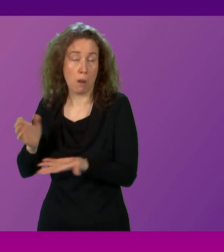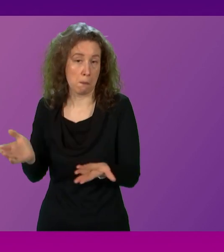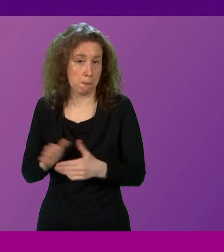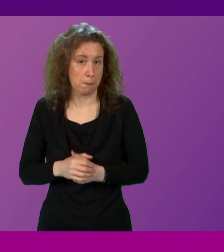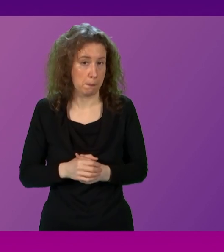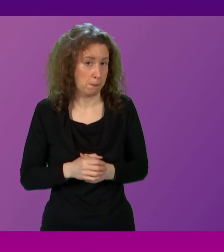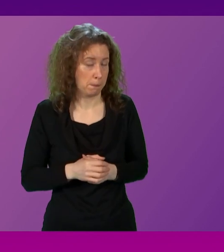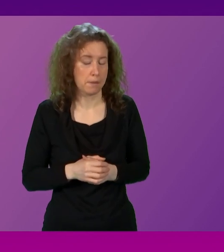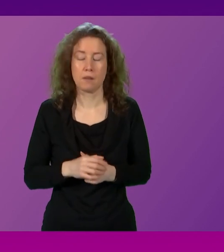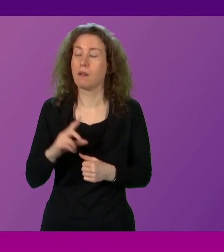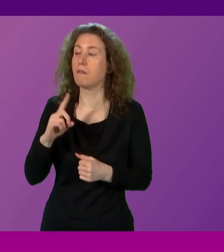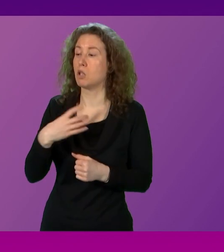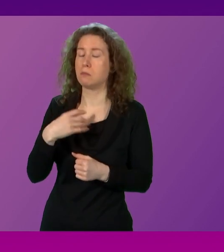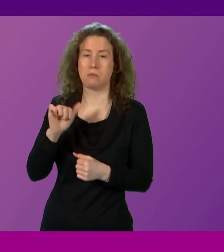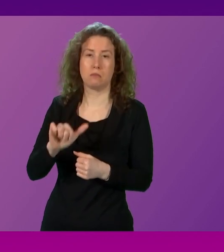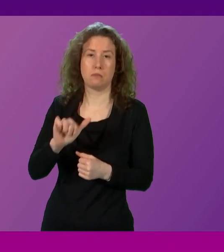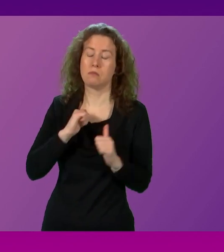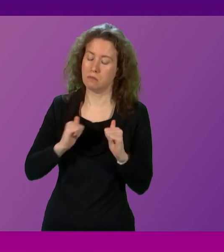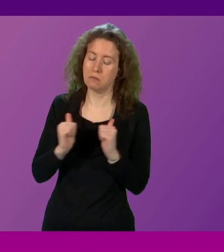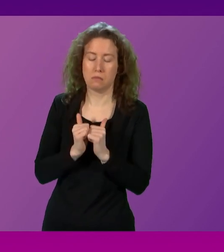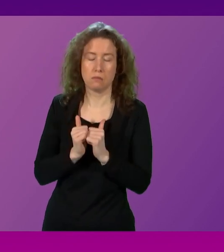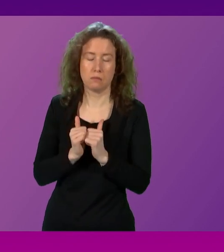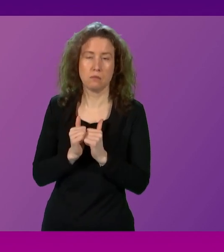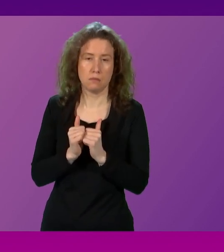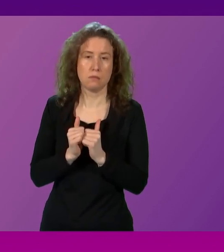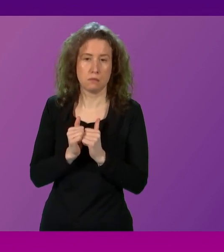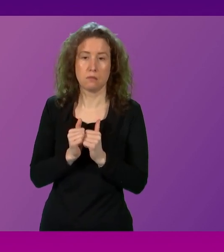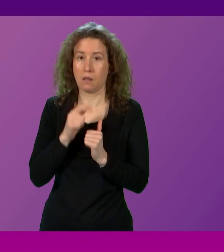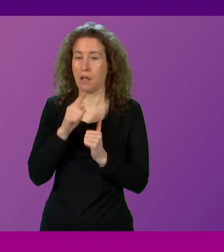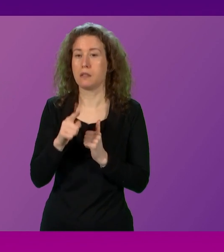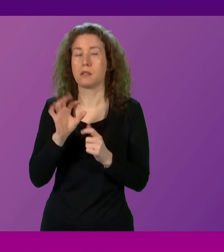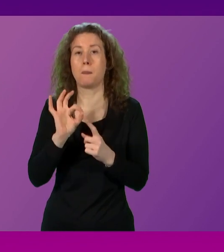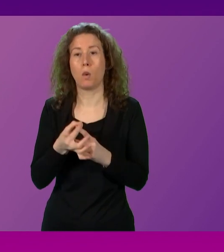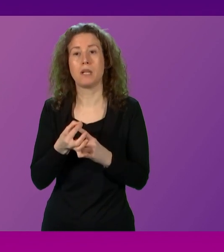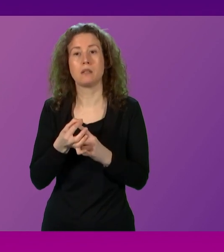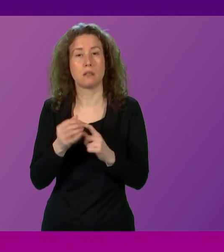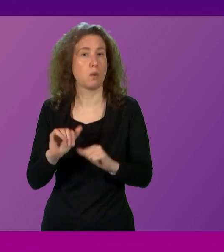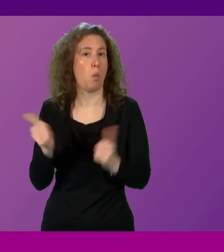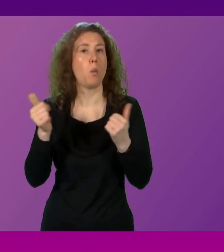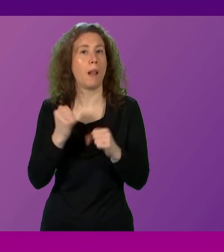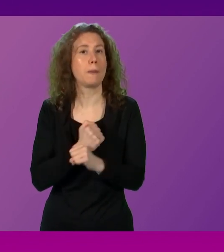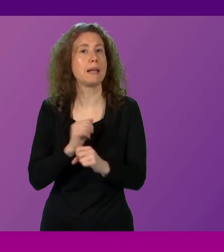Yes, I very much agree, and that point is very well made. We have